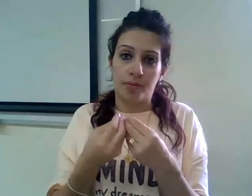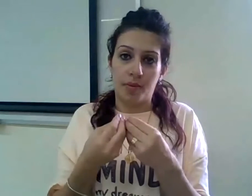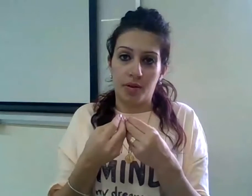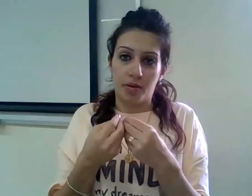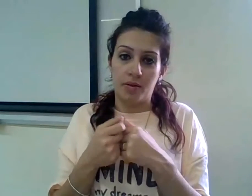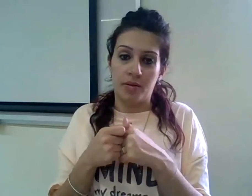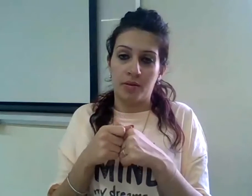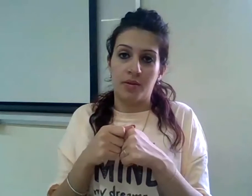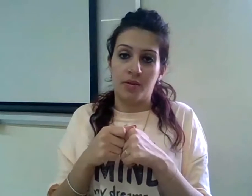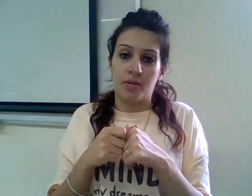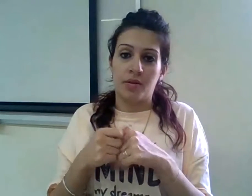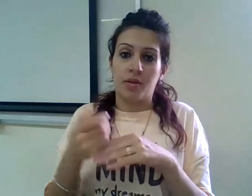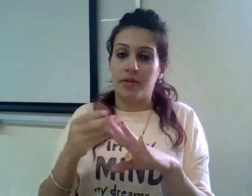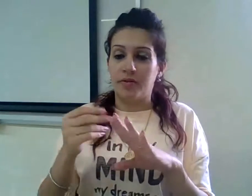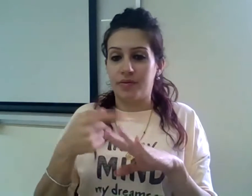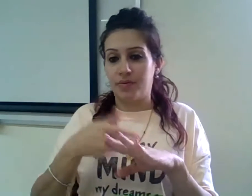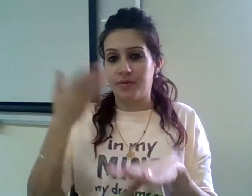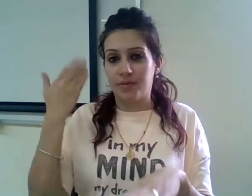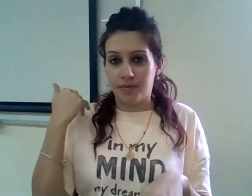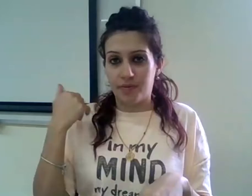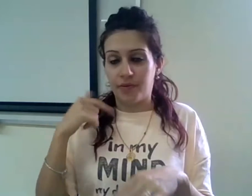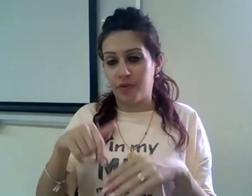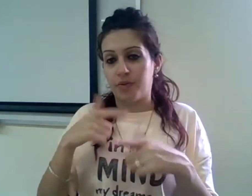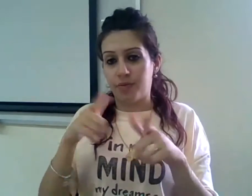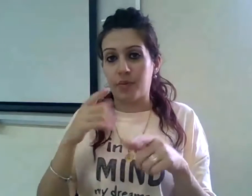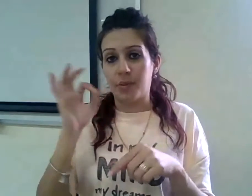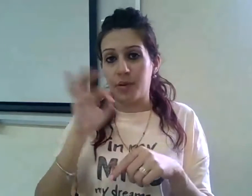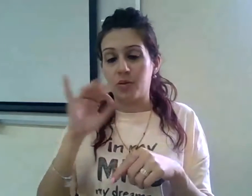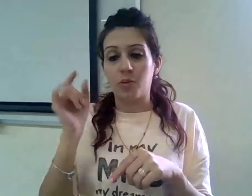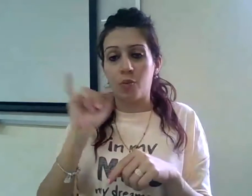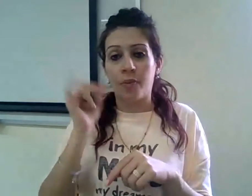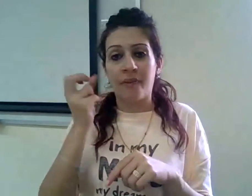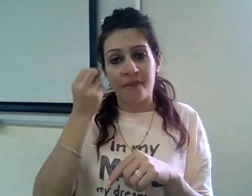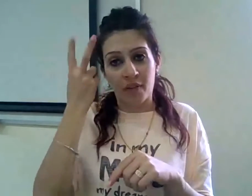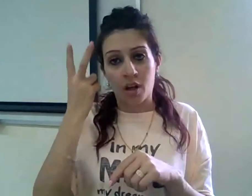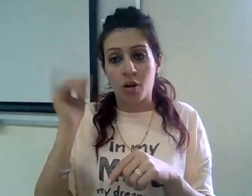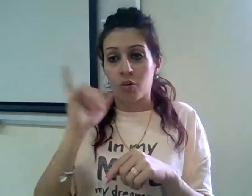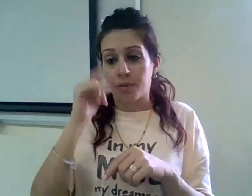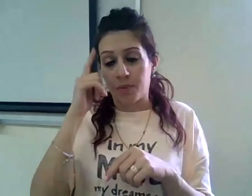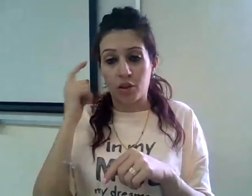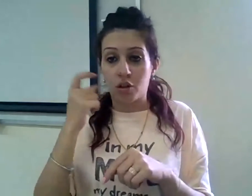But the idea, of course, came when covid-19 happened.